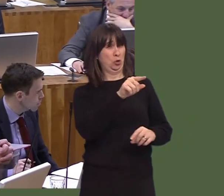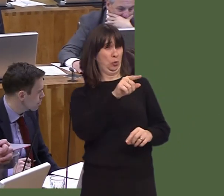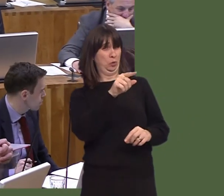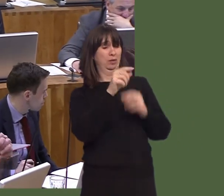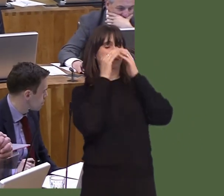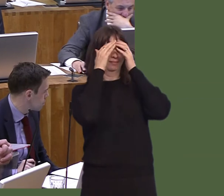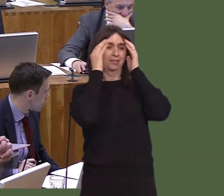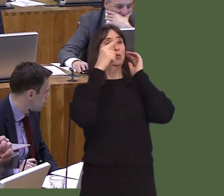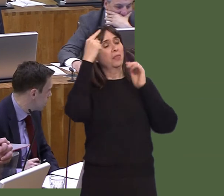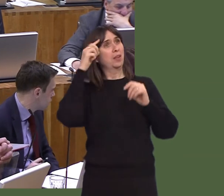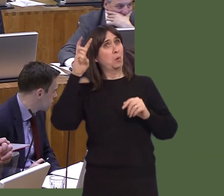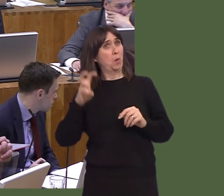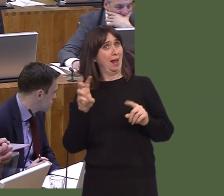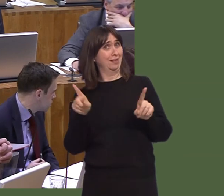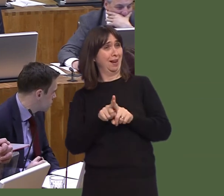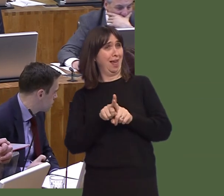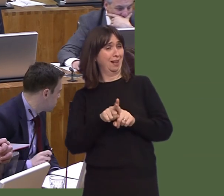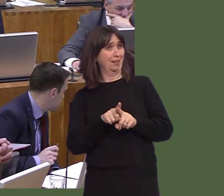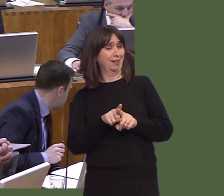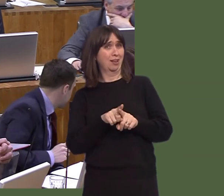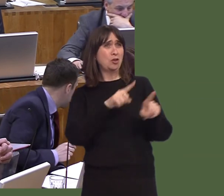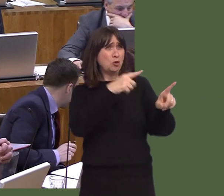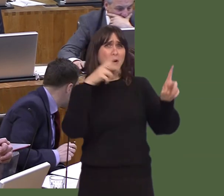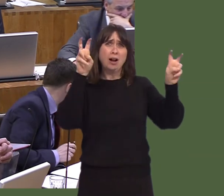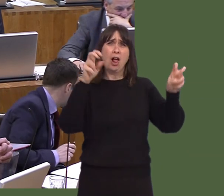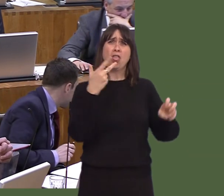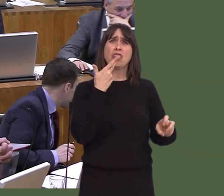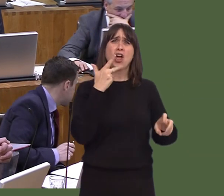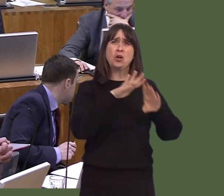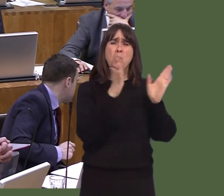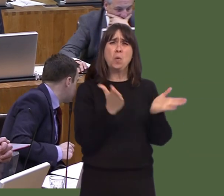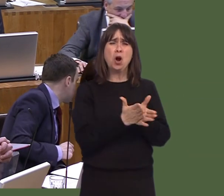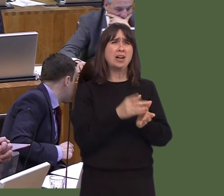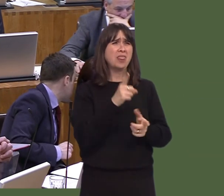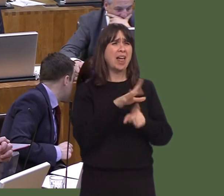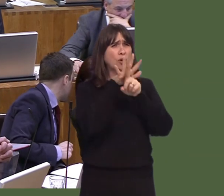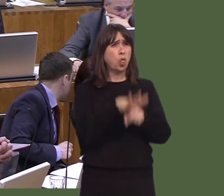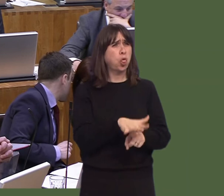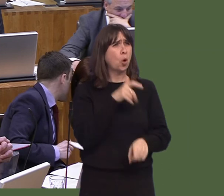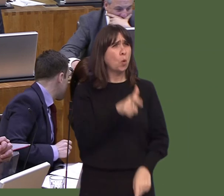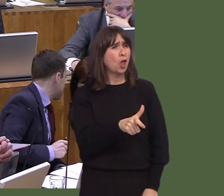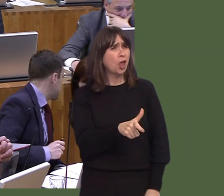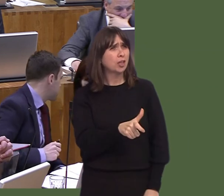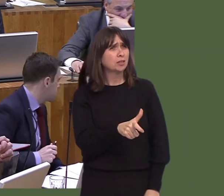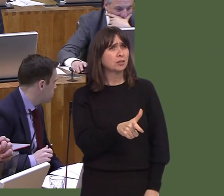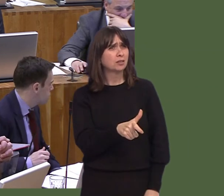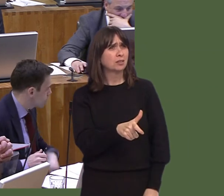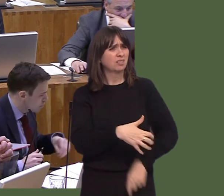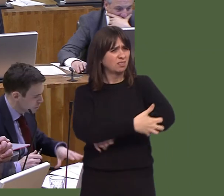OAQ51781 Carwyn Jones AM: We are pressing the United Kingdom Government to ensure that Welsh ports, including Holyhead, will not be disadvantaged